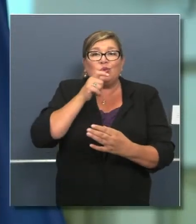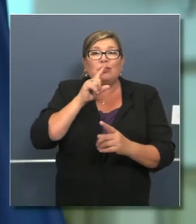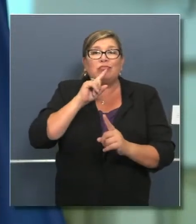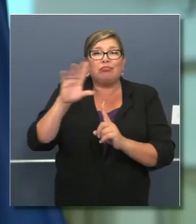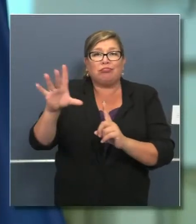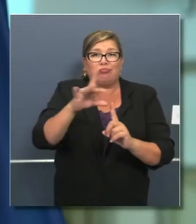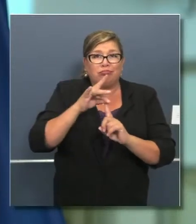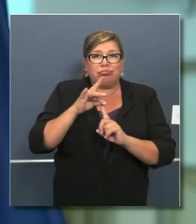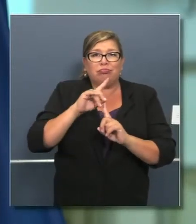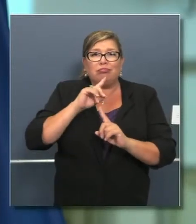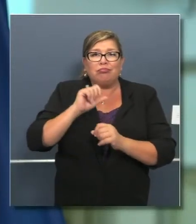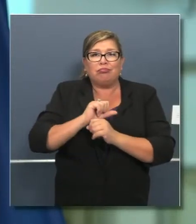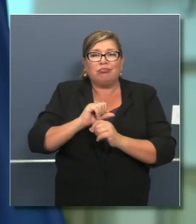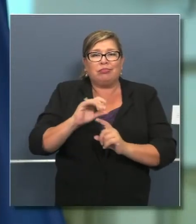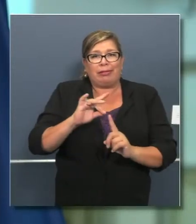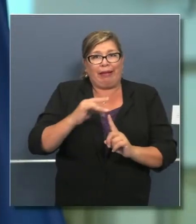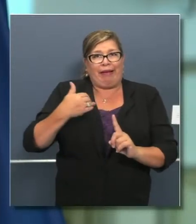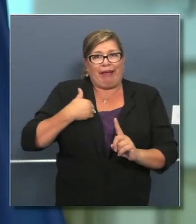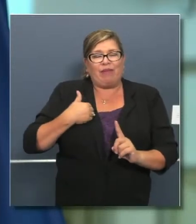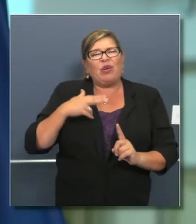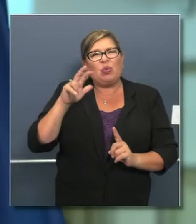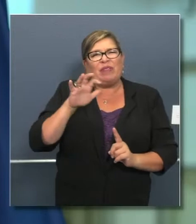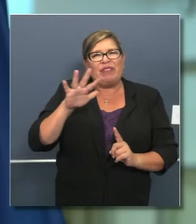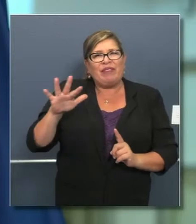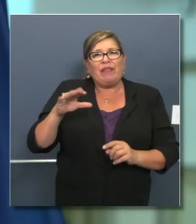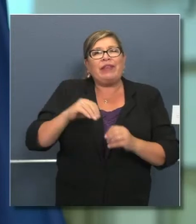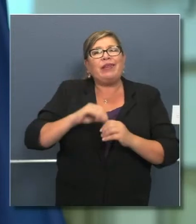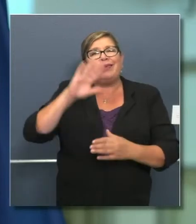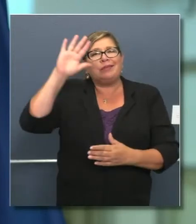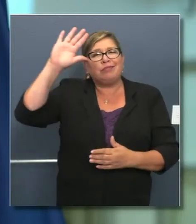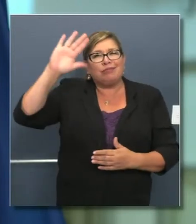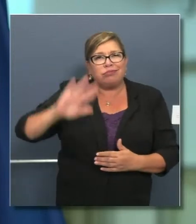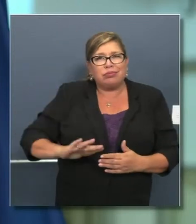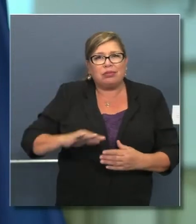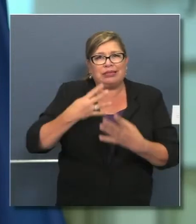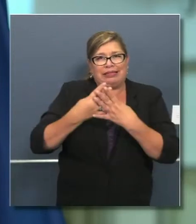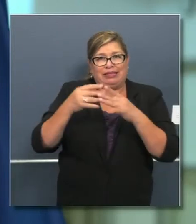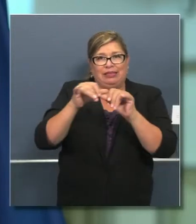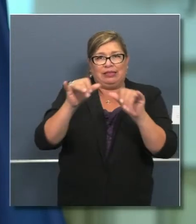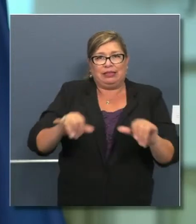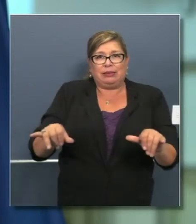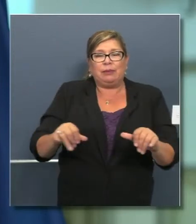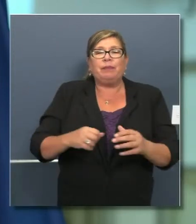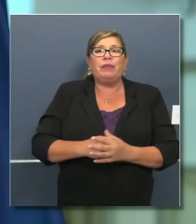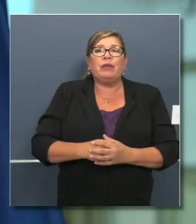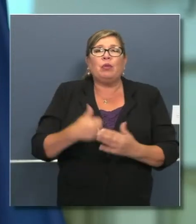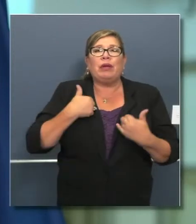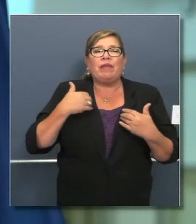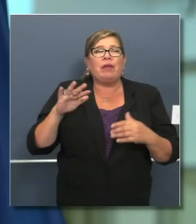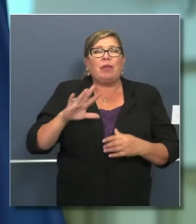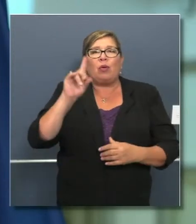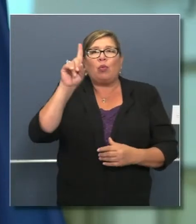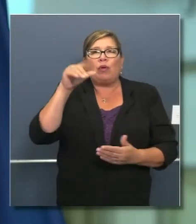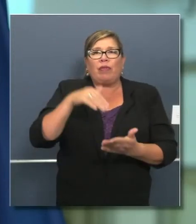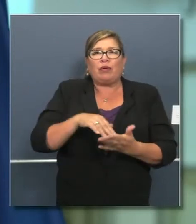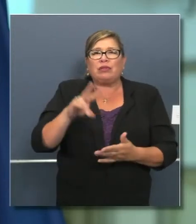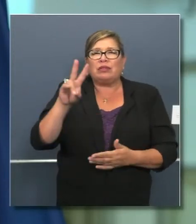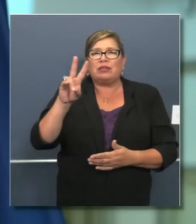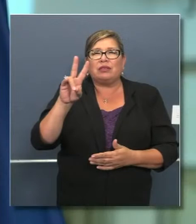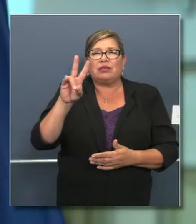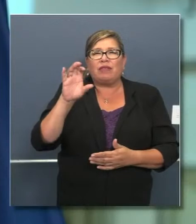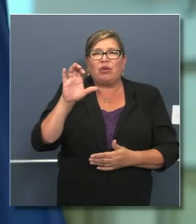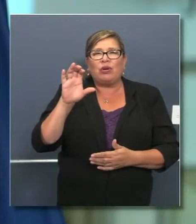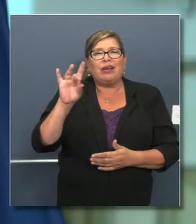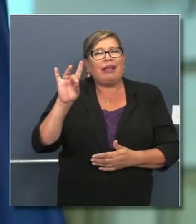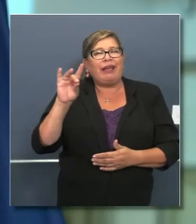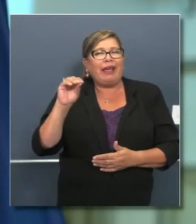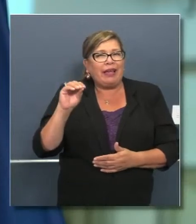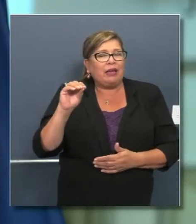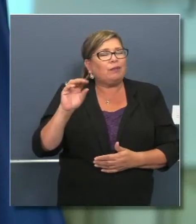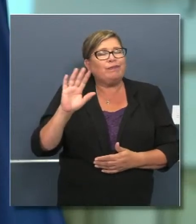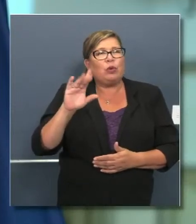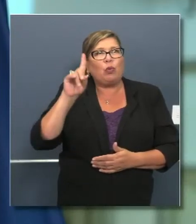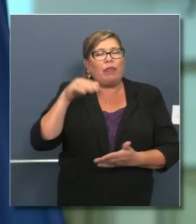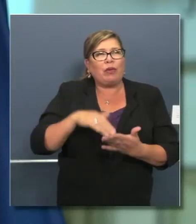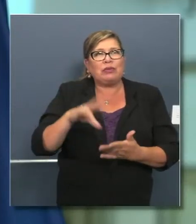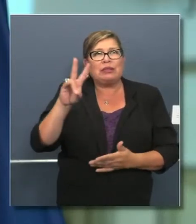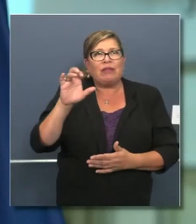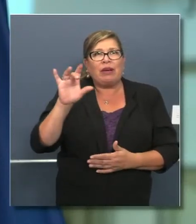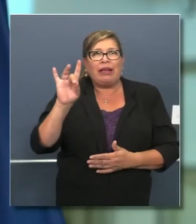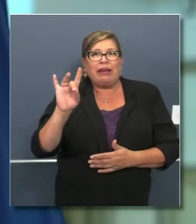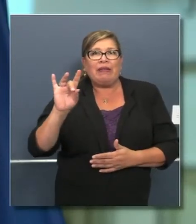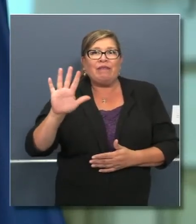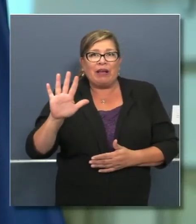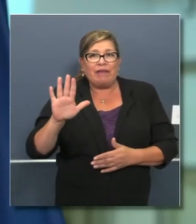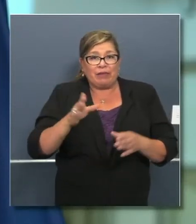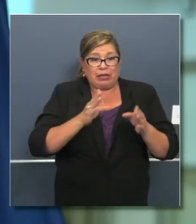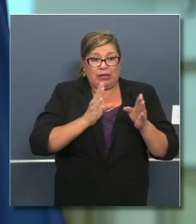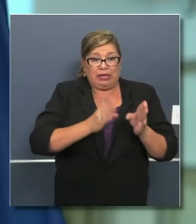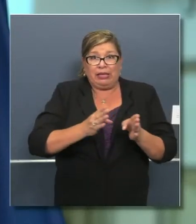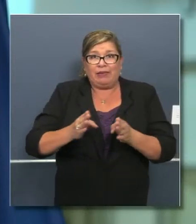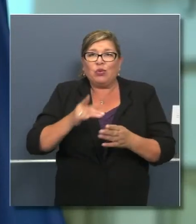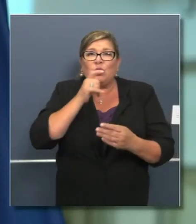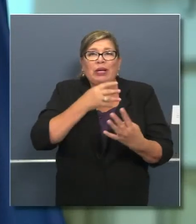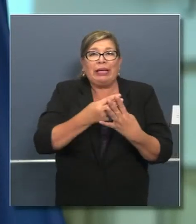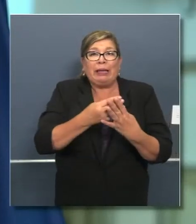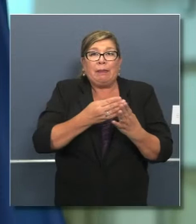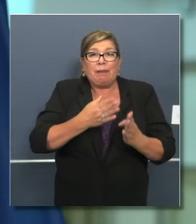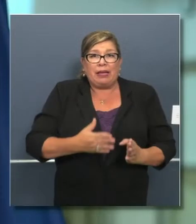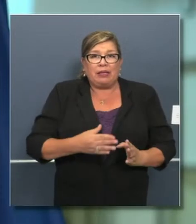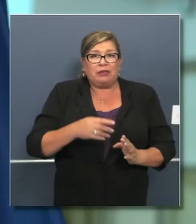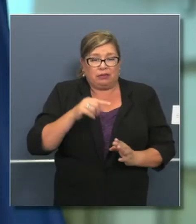entire system and a little over 1780 I think it's 1785 individual inmates that have tested positive